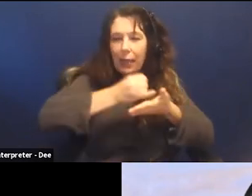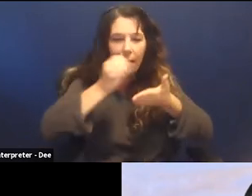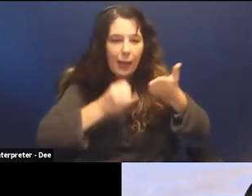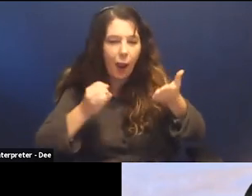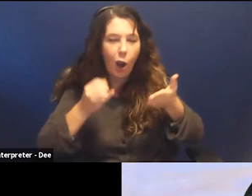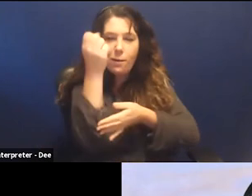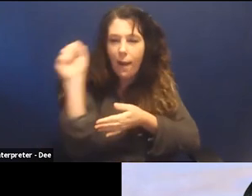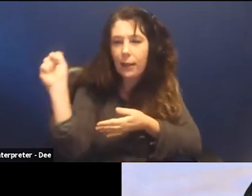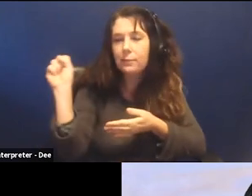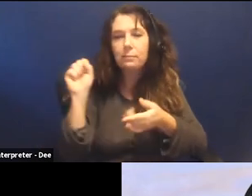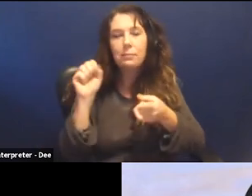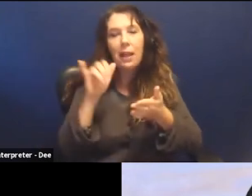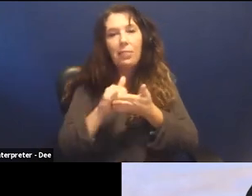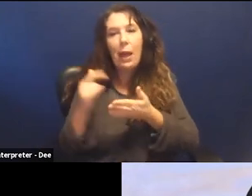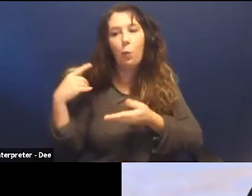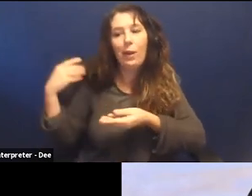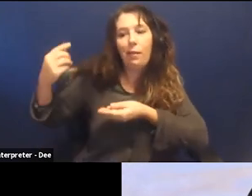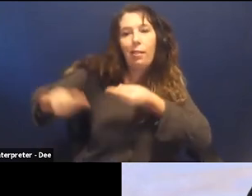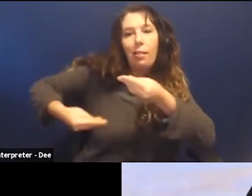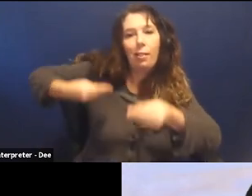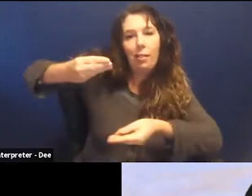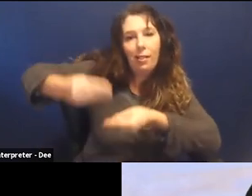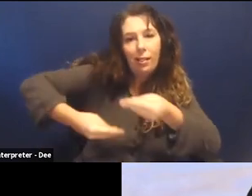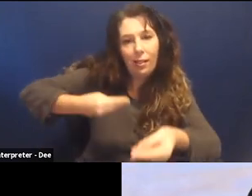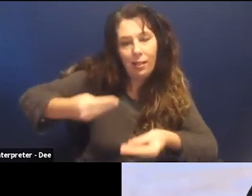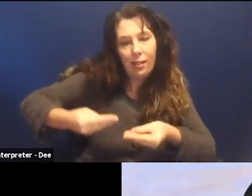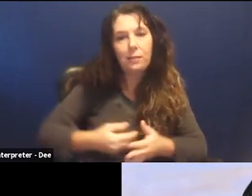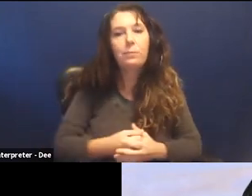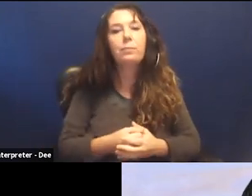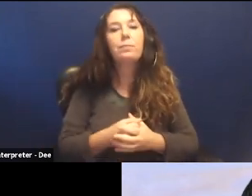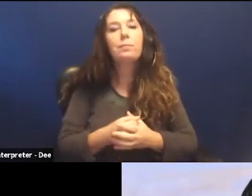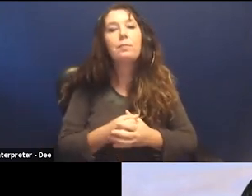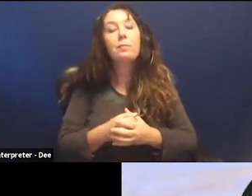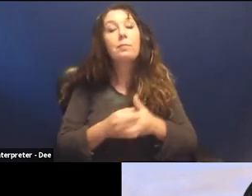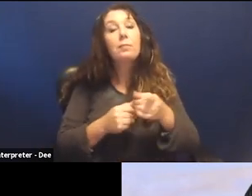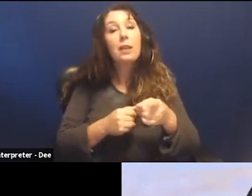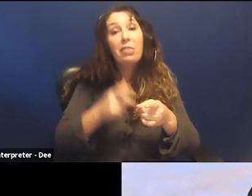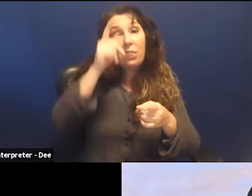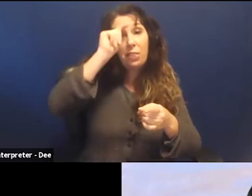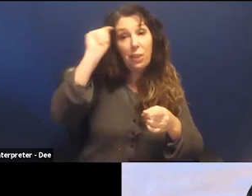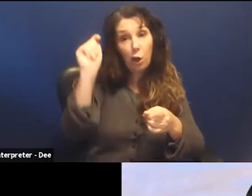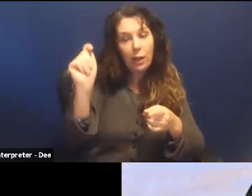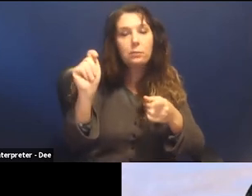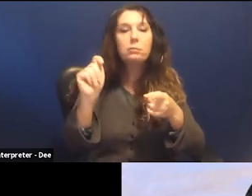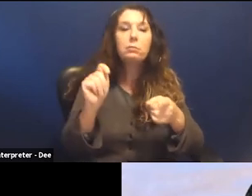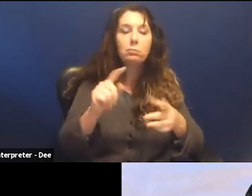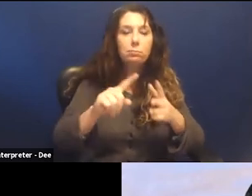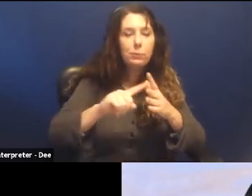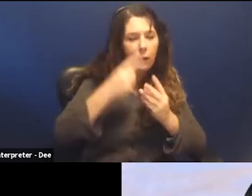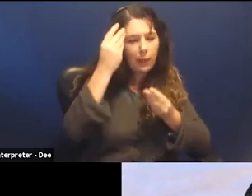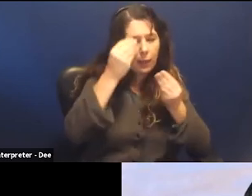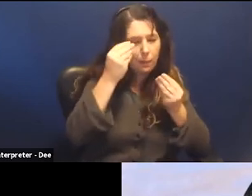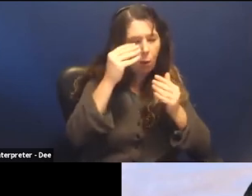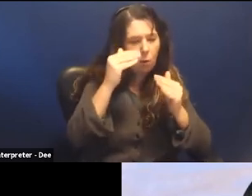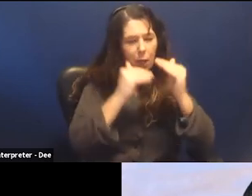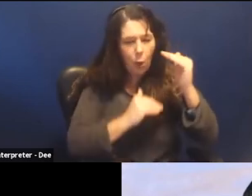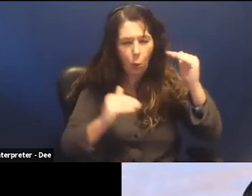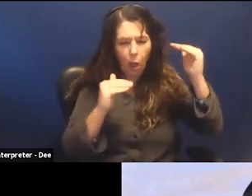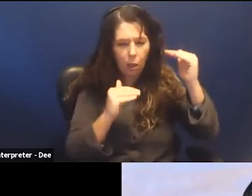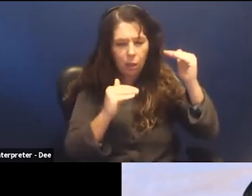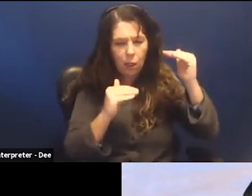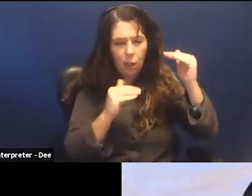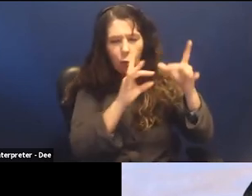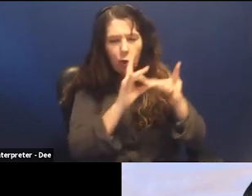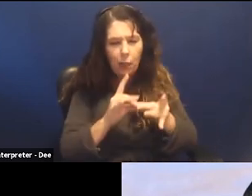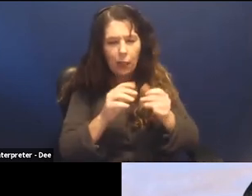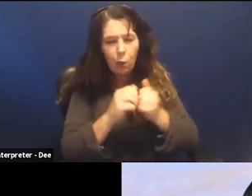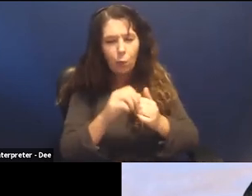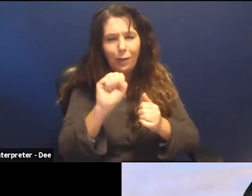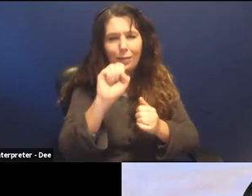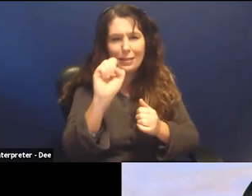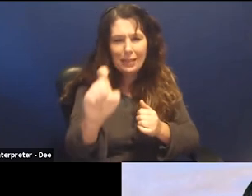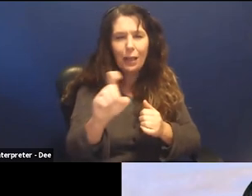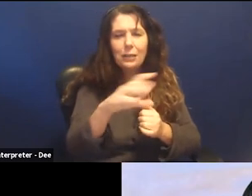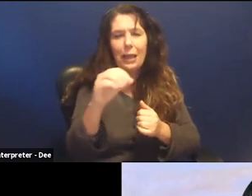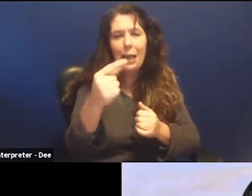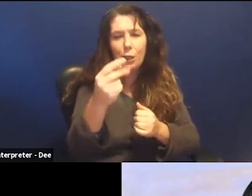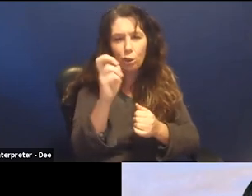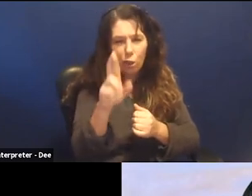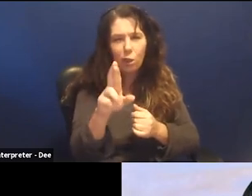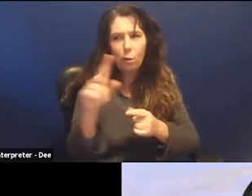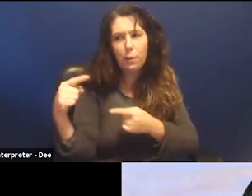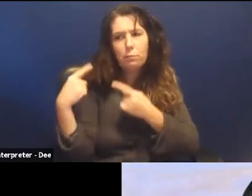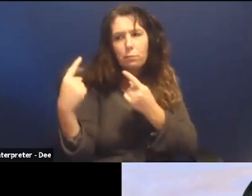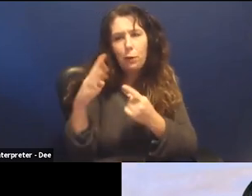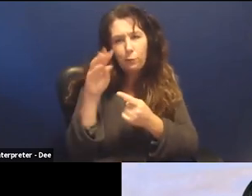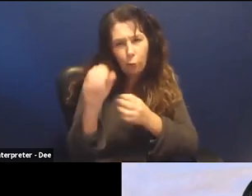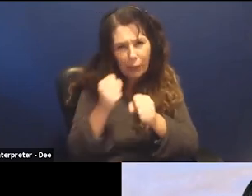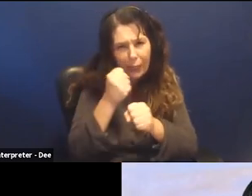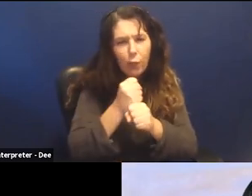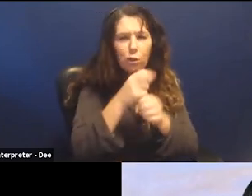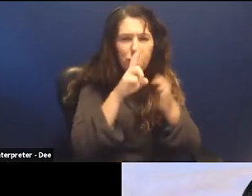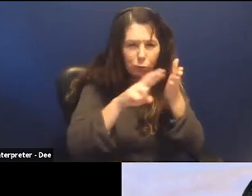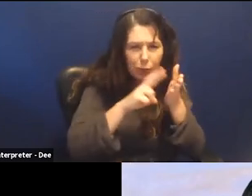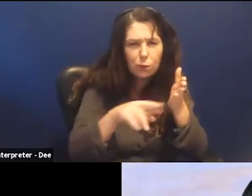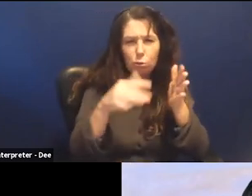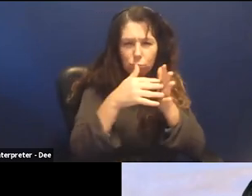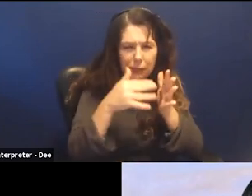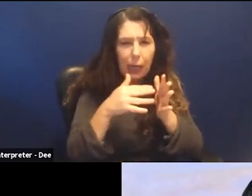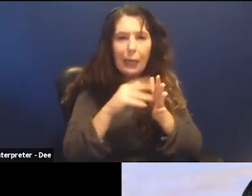that we inherit over decades and decades. And so these theories begin by thinking through issues of inequality, with respect to sex and gender. But then the past 40 years of scholarship and also our current political reality, have brought many more dimensions